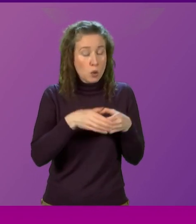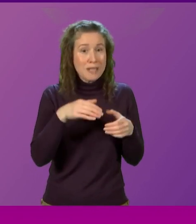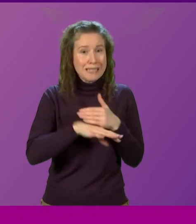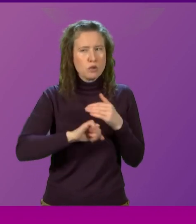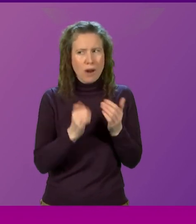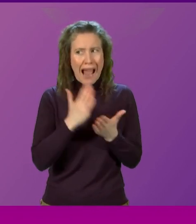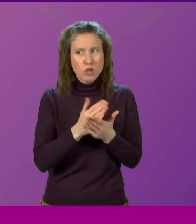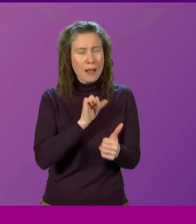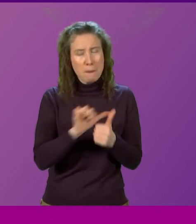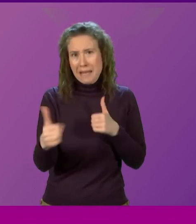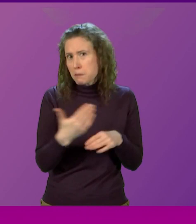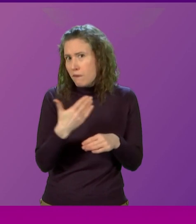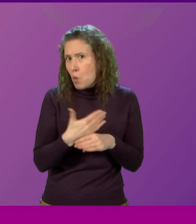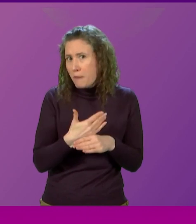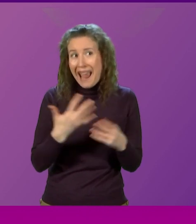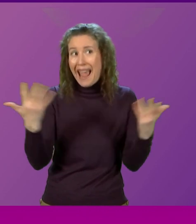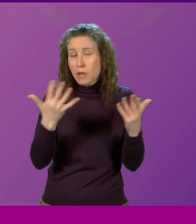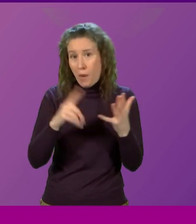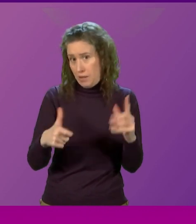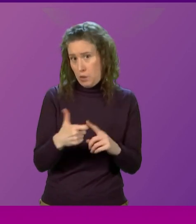best performing anywhere in the UK.